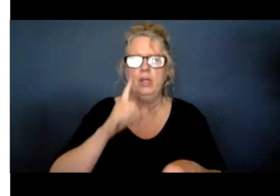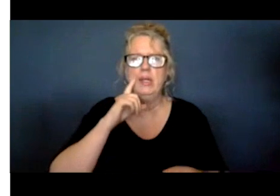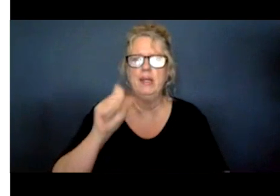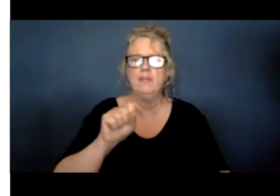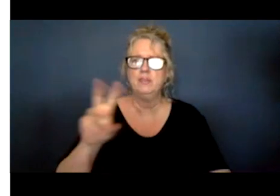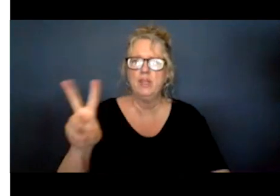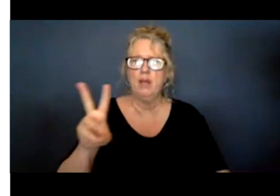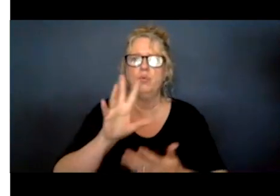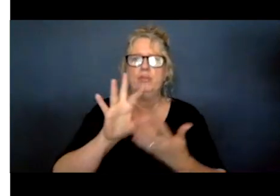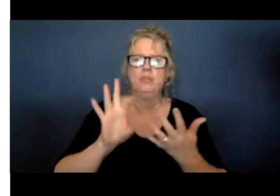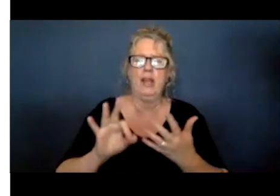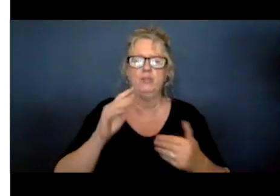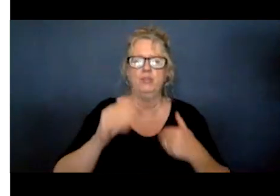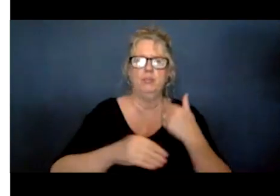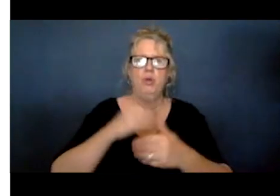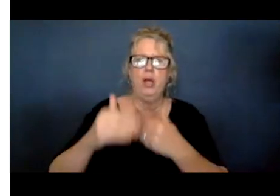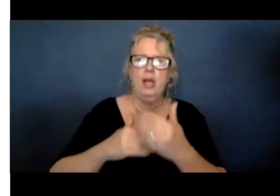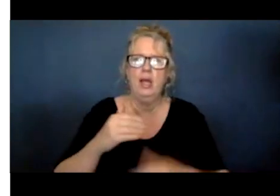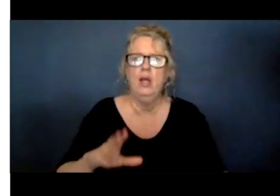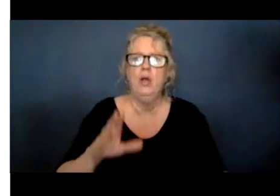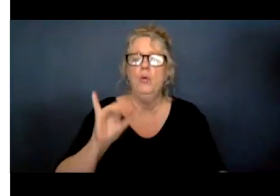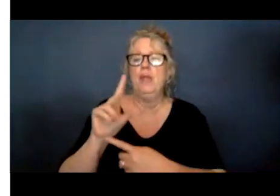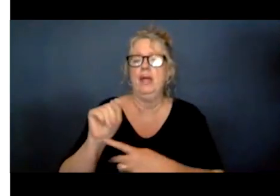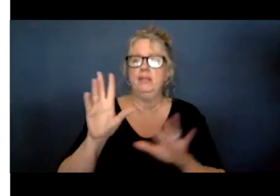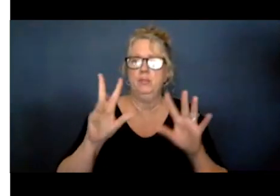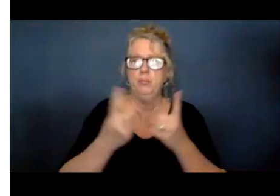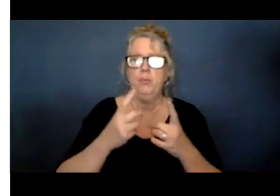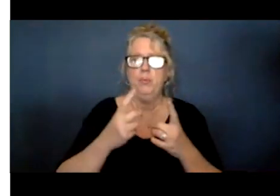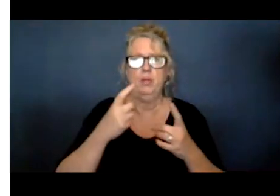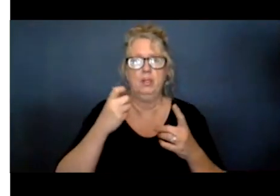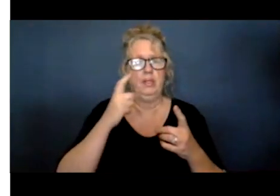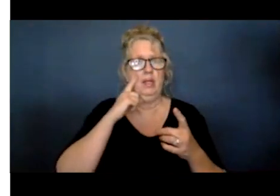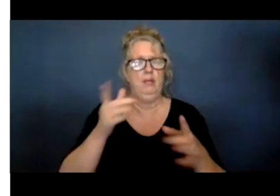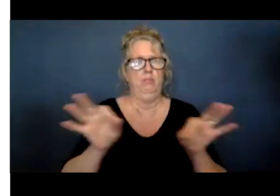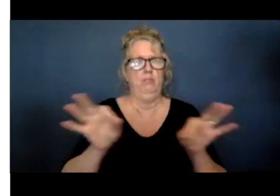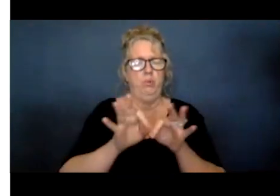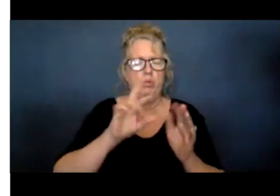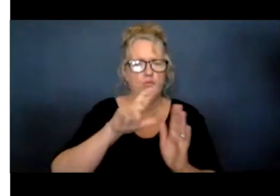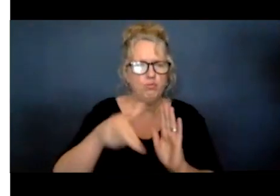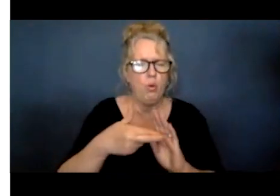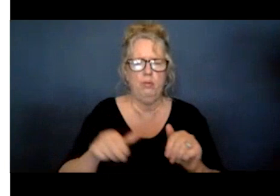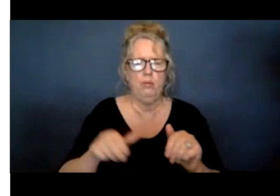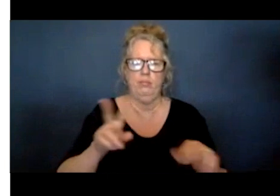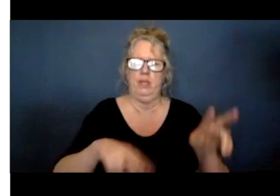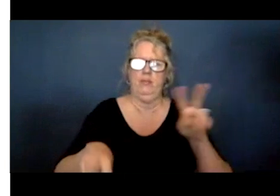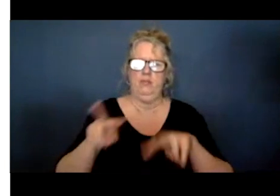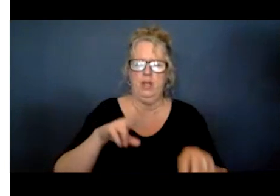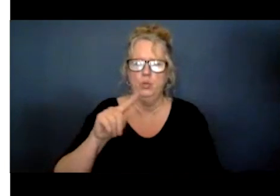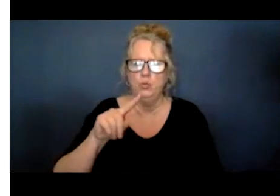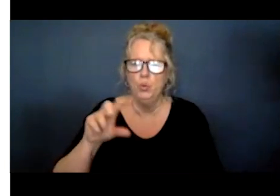process. Your IT department can play a critical role here by evaluating tools early during